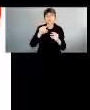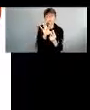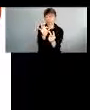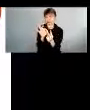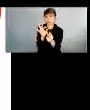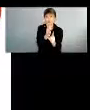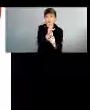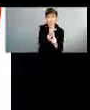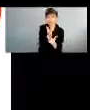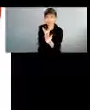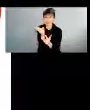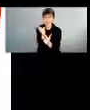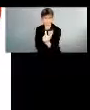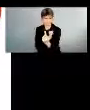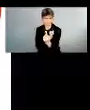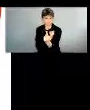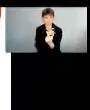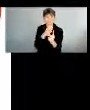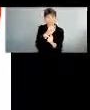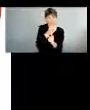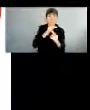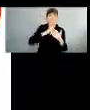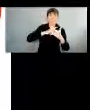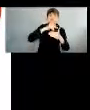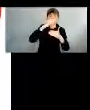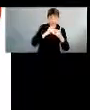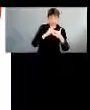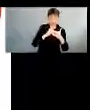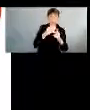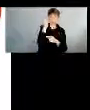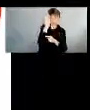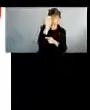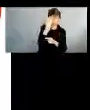& Present stream. When choosing a stream consider if your project